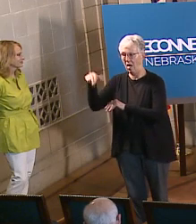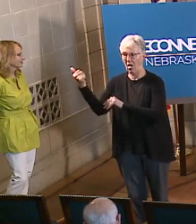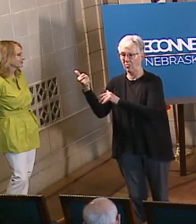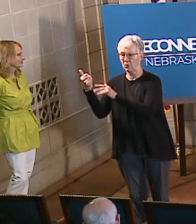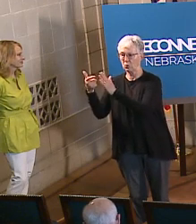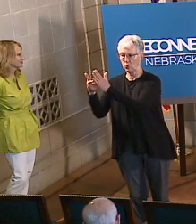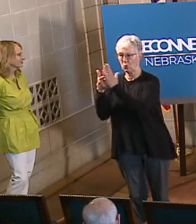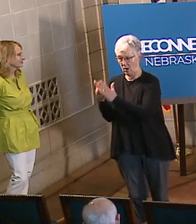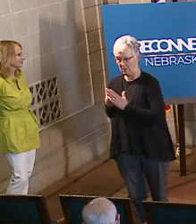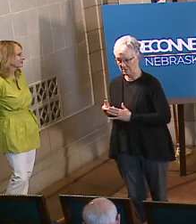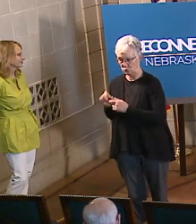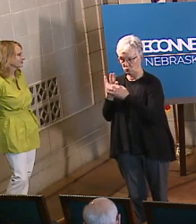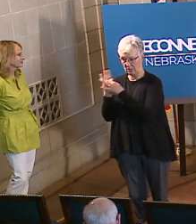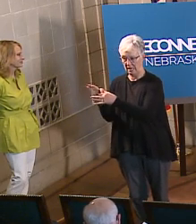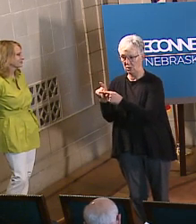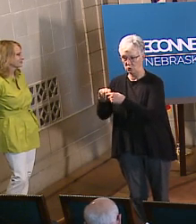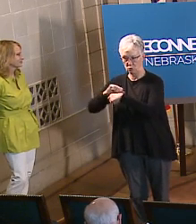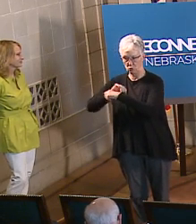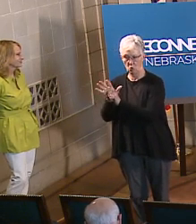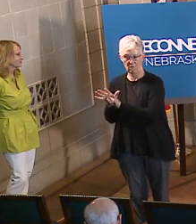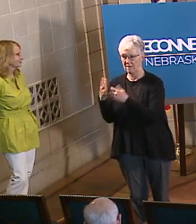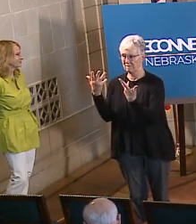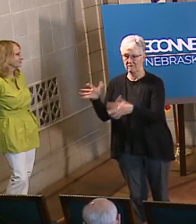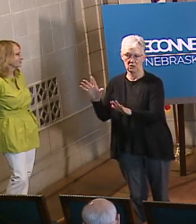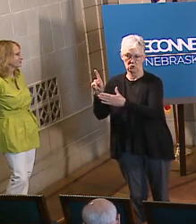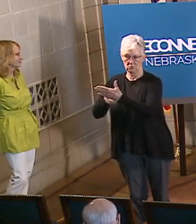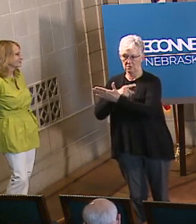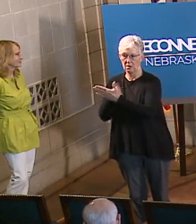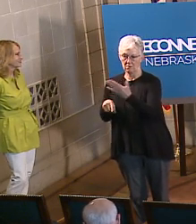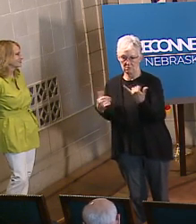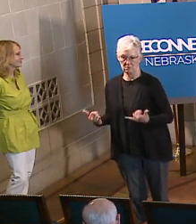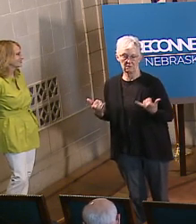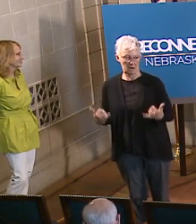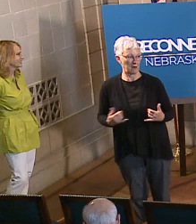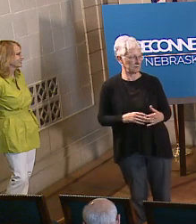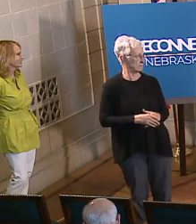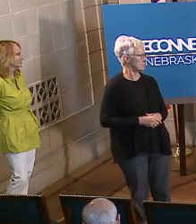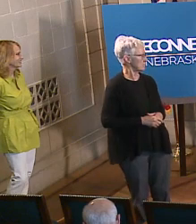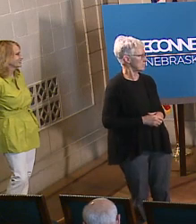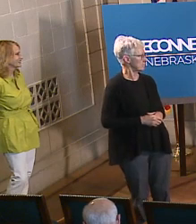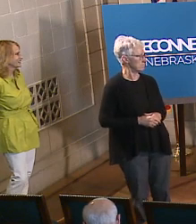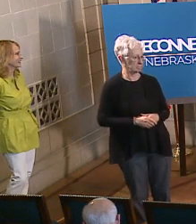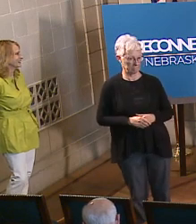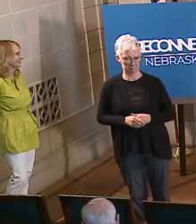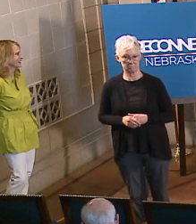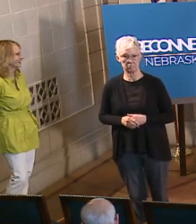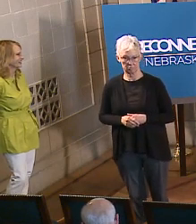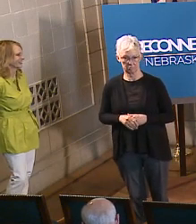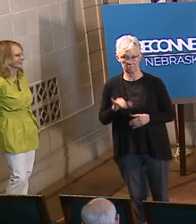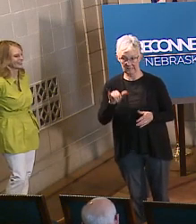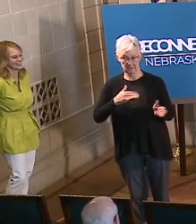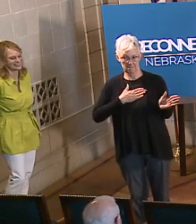THAT EXECUTIVE ORDER RIGHT HERE